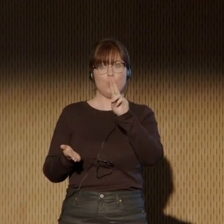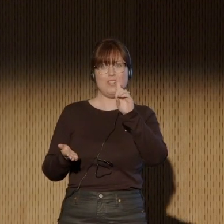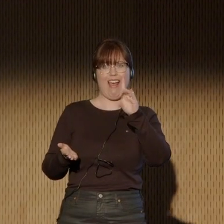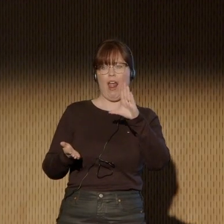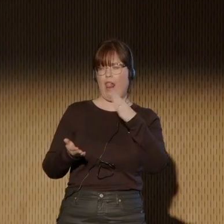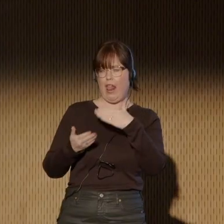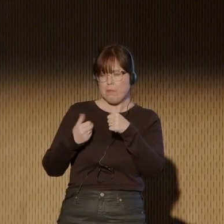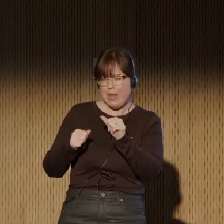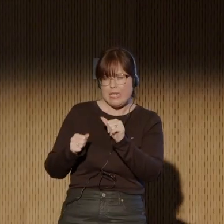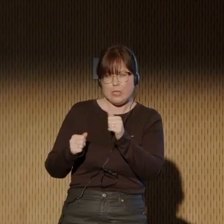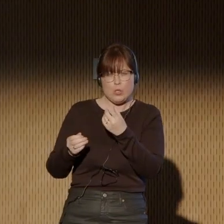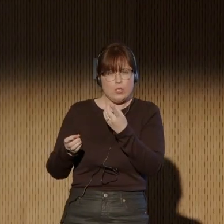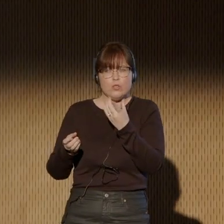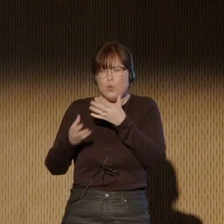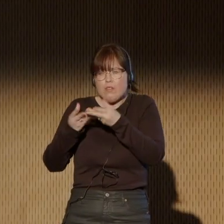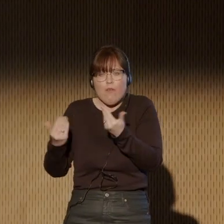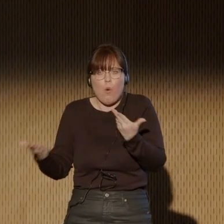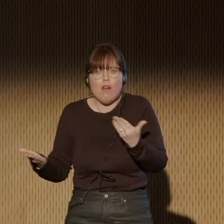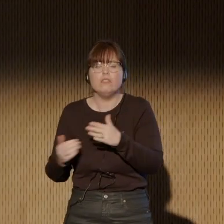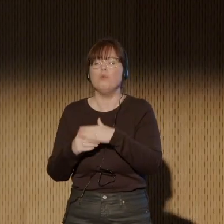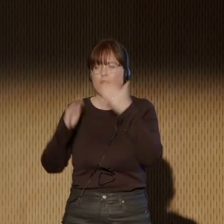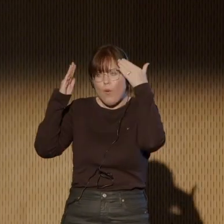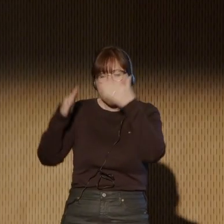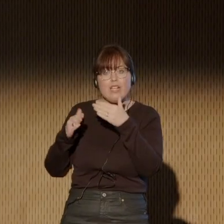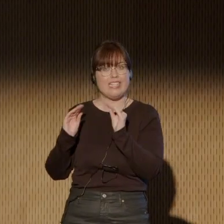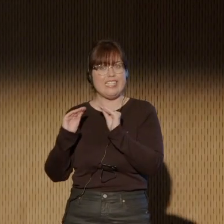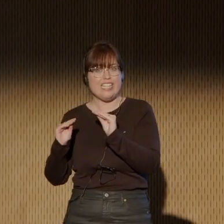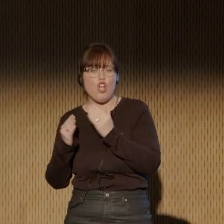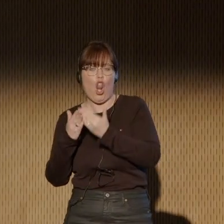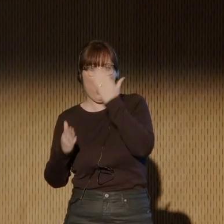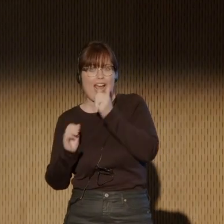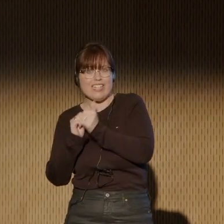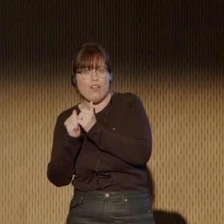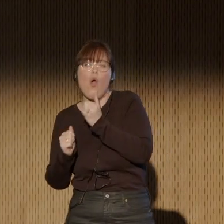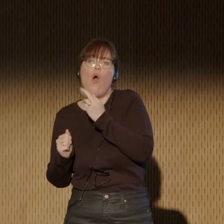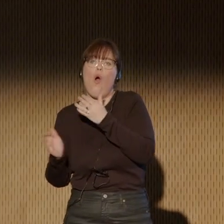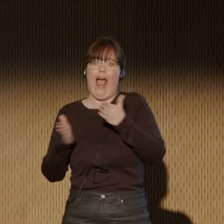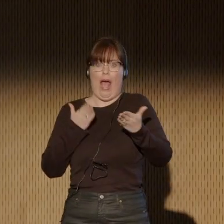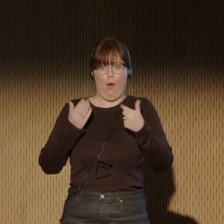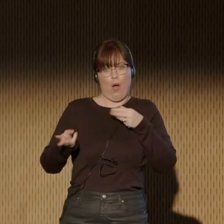implementation addressed teaching and learning activities or their classroom practices,